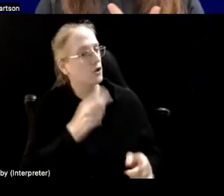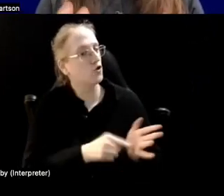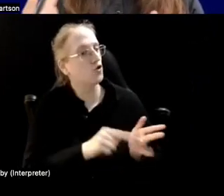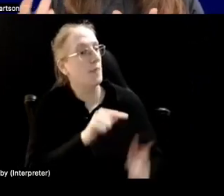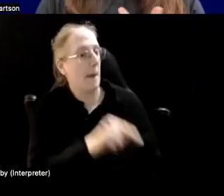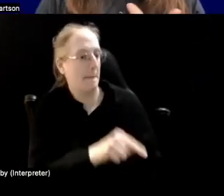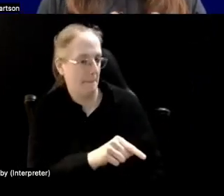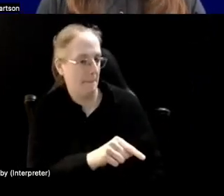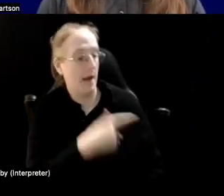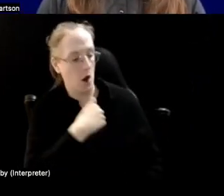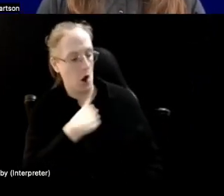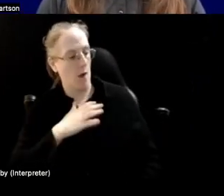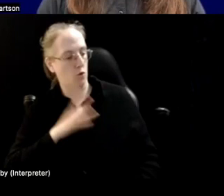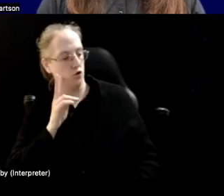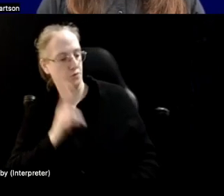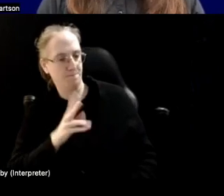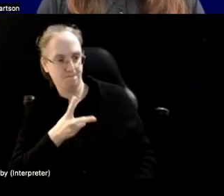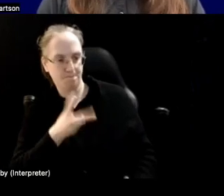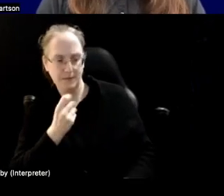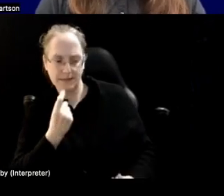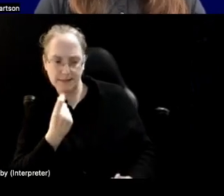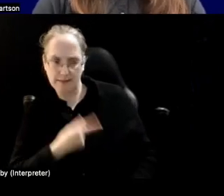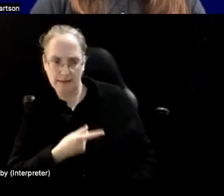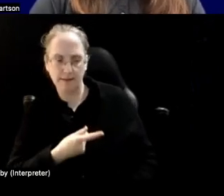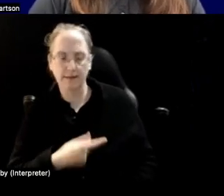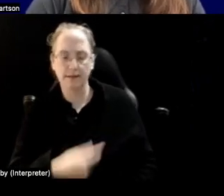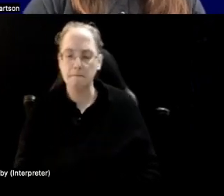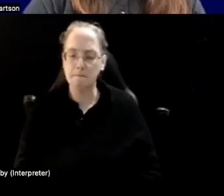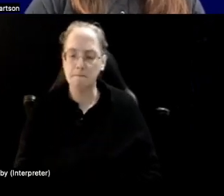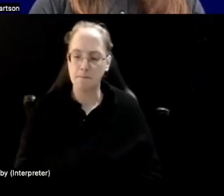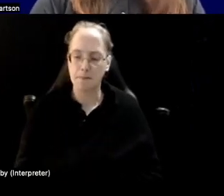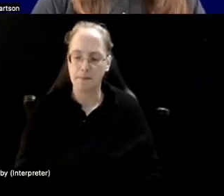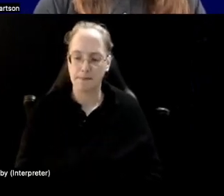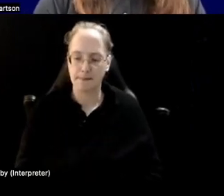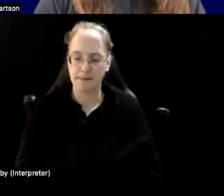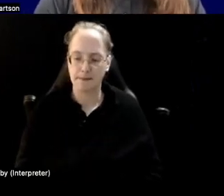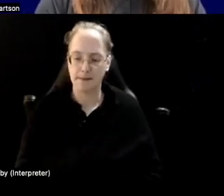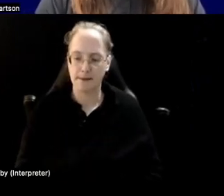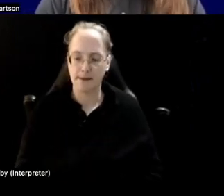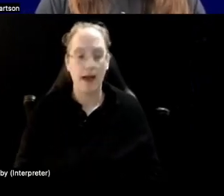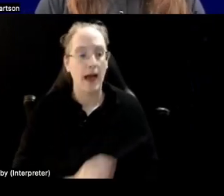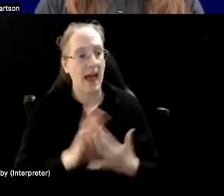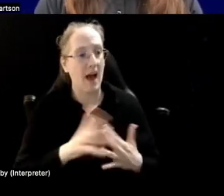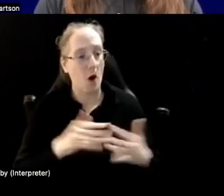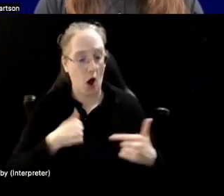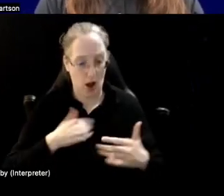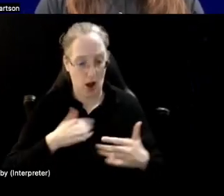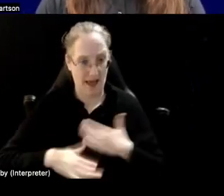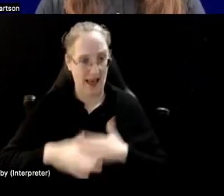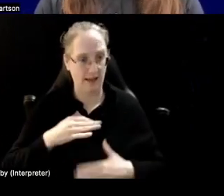the way that you interact with that thing probably makes not much sense to them because you're doing